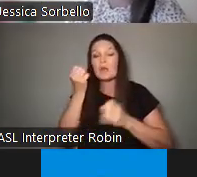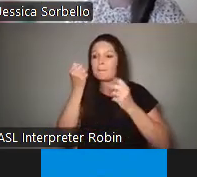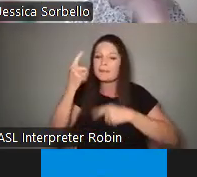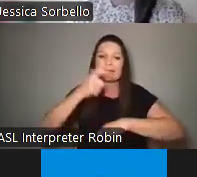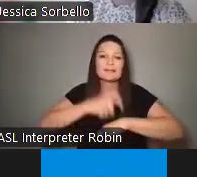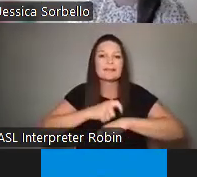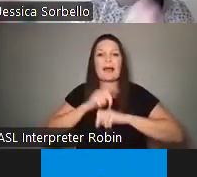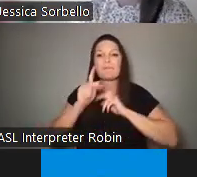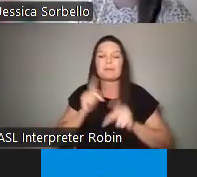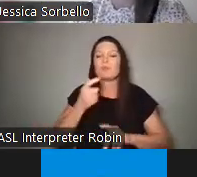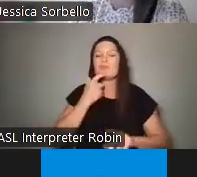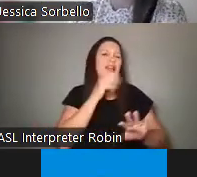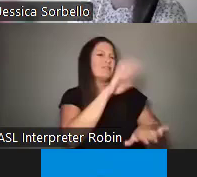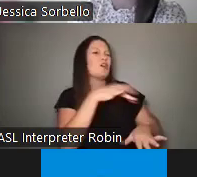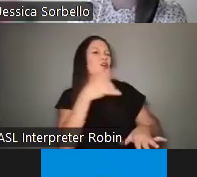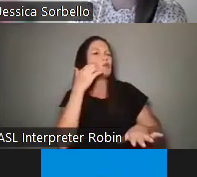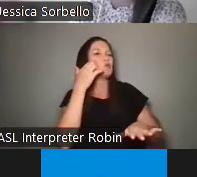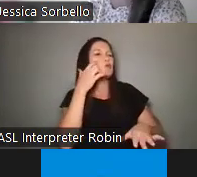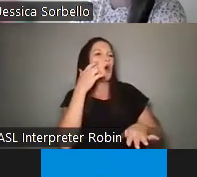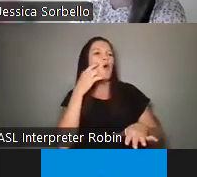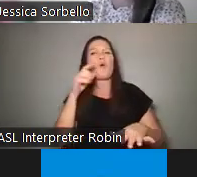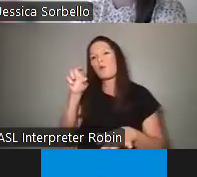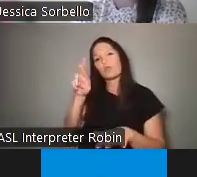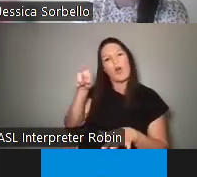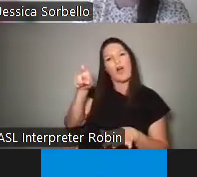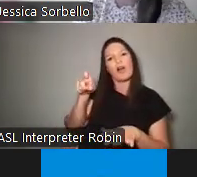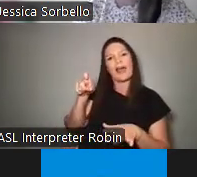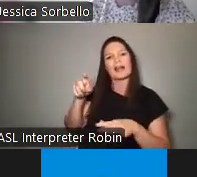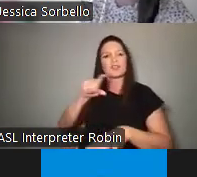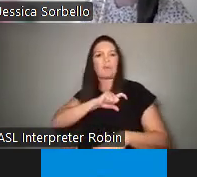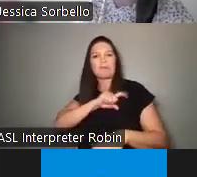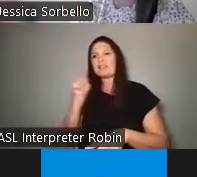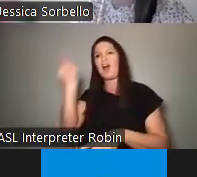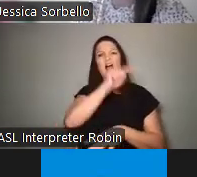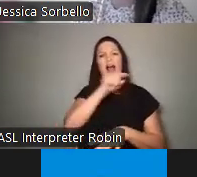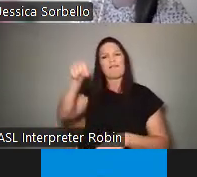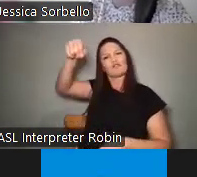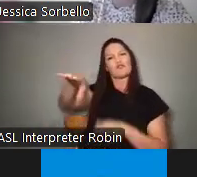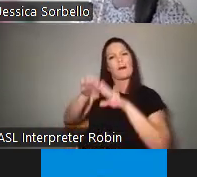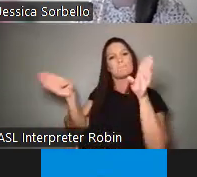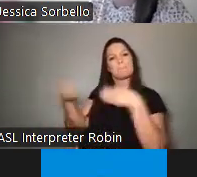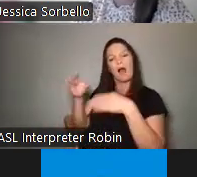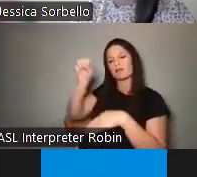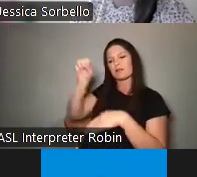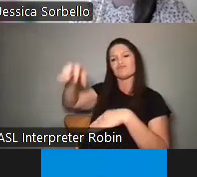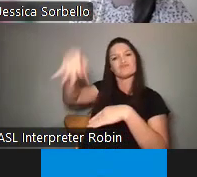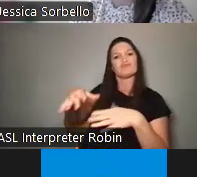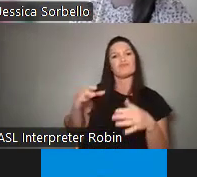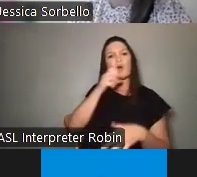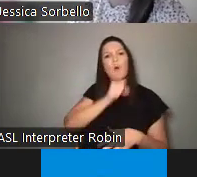. I think that is a perfect example of the phrase great idea, pool execution. Yes, there are these drop